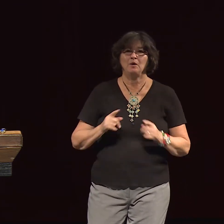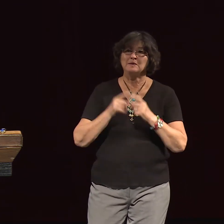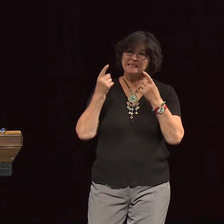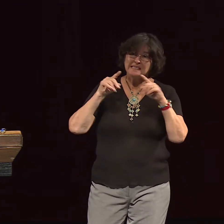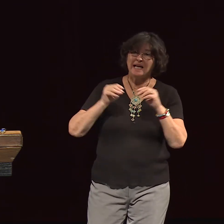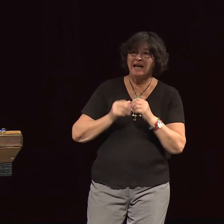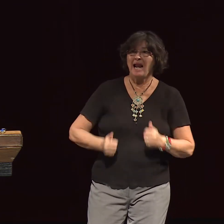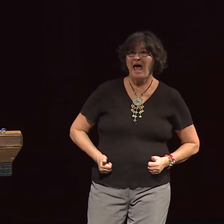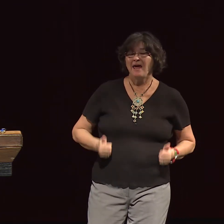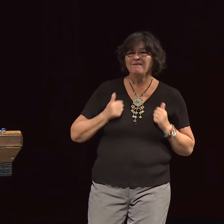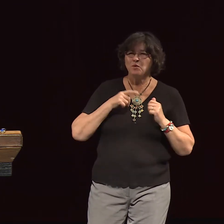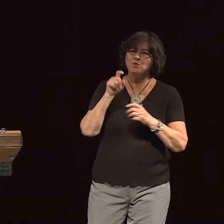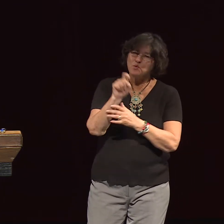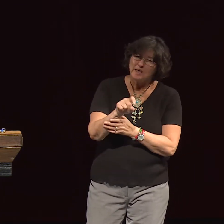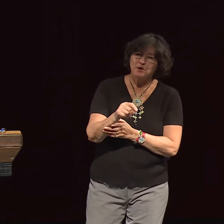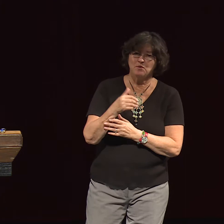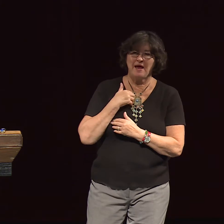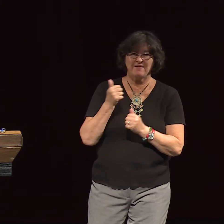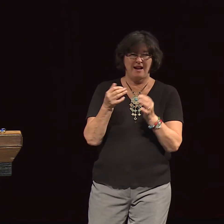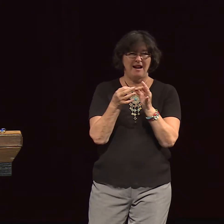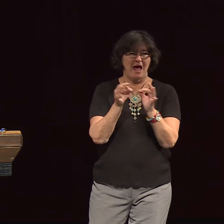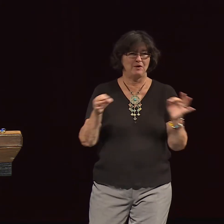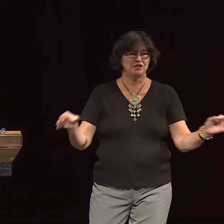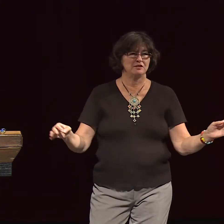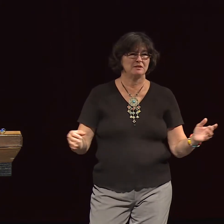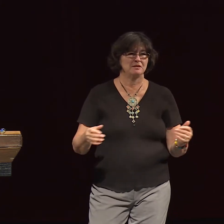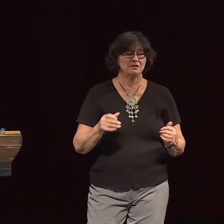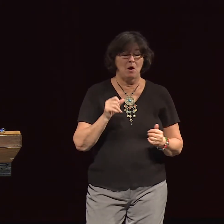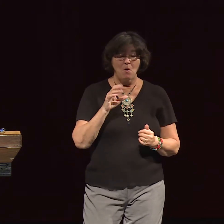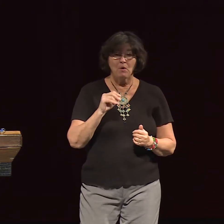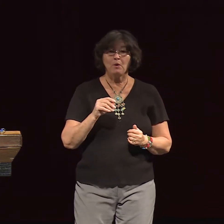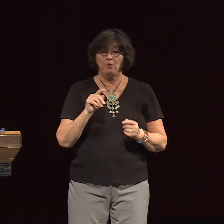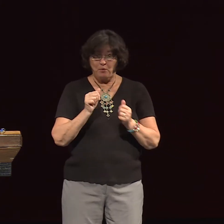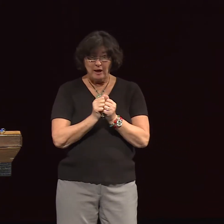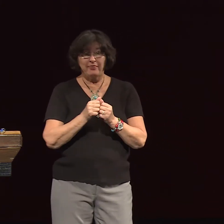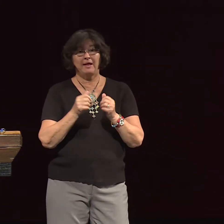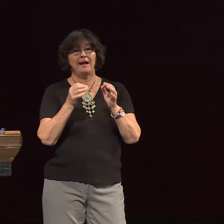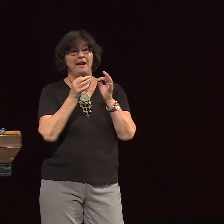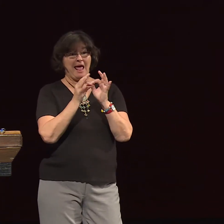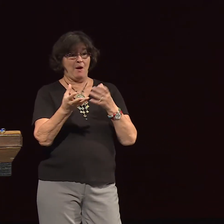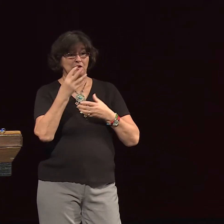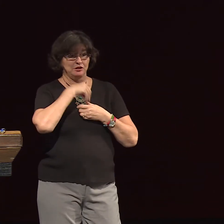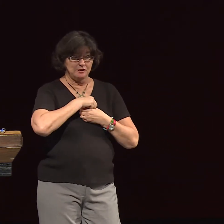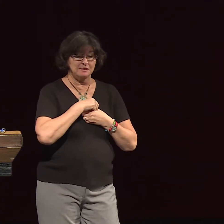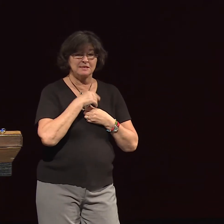Language is so important, not only to succeed in school and in relationships,